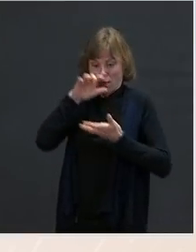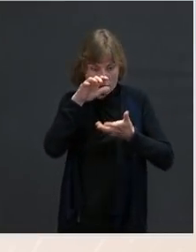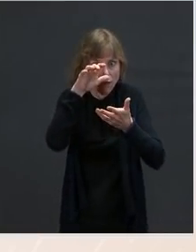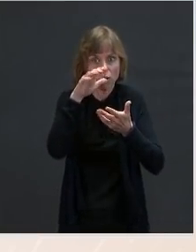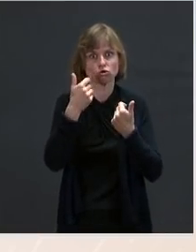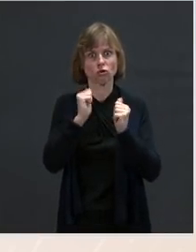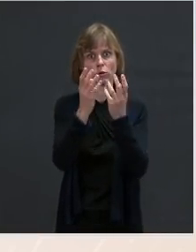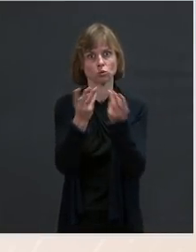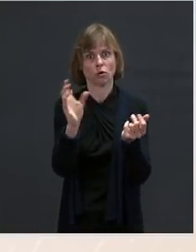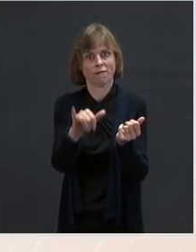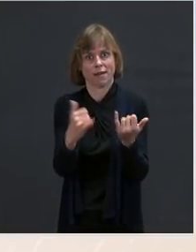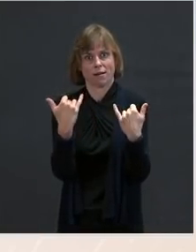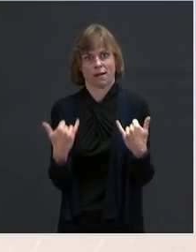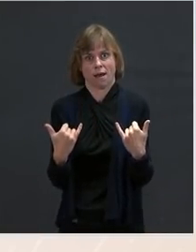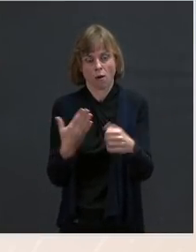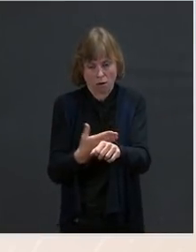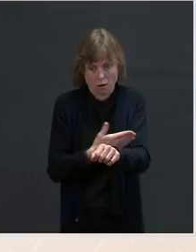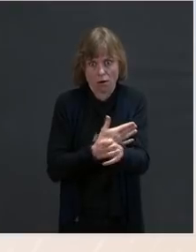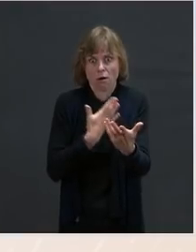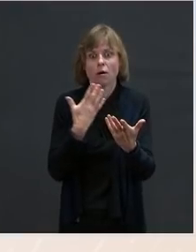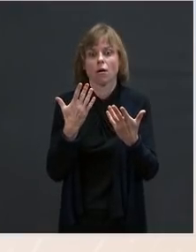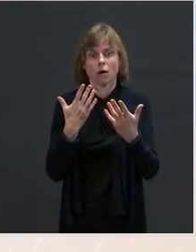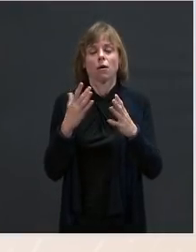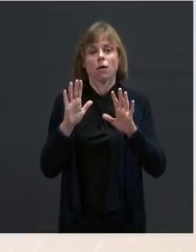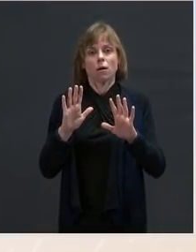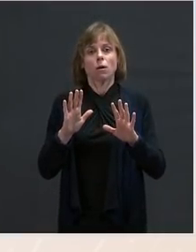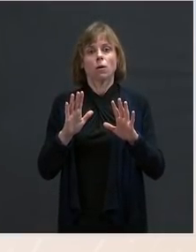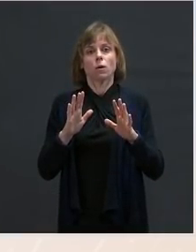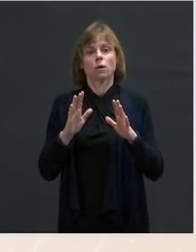every step possible to reach people in their communities,